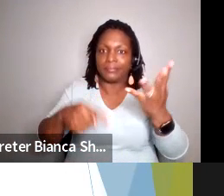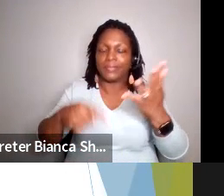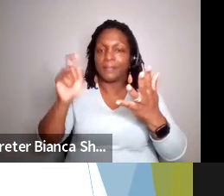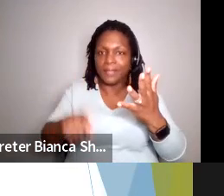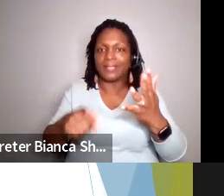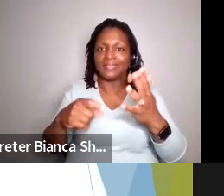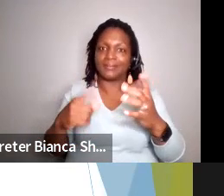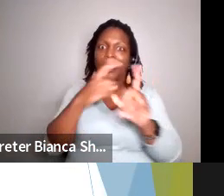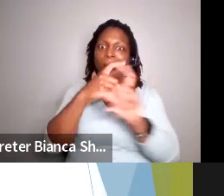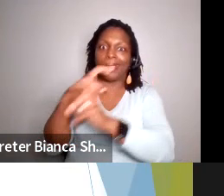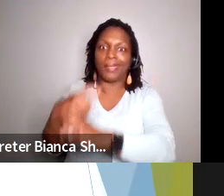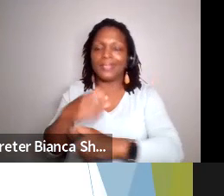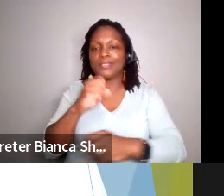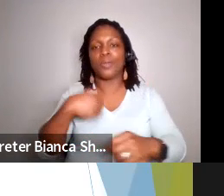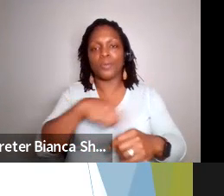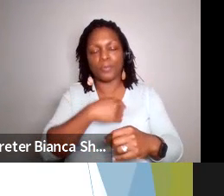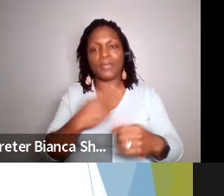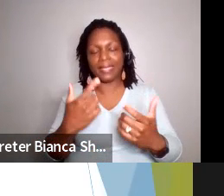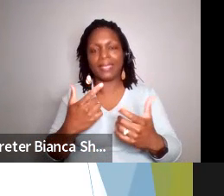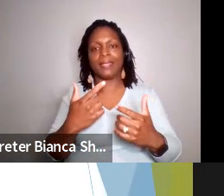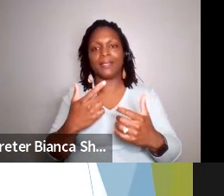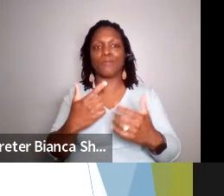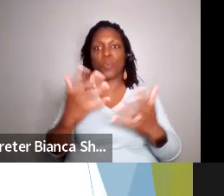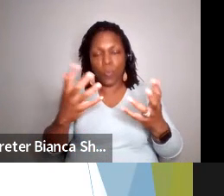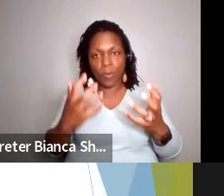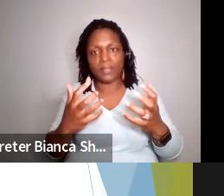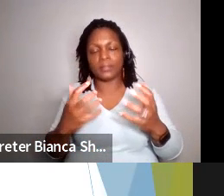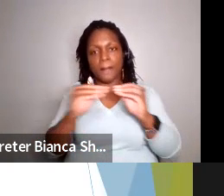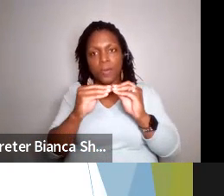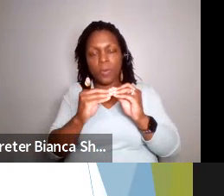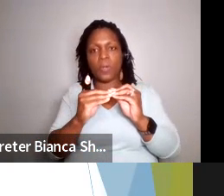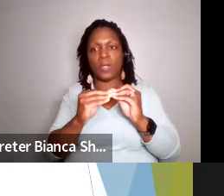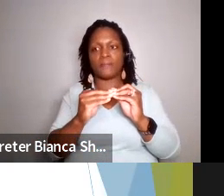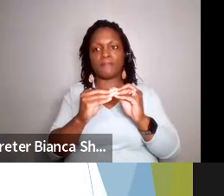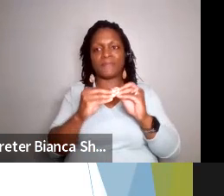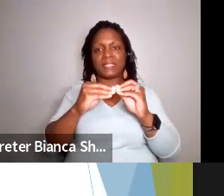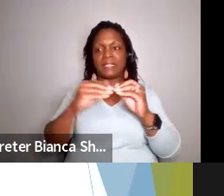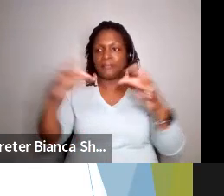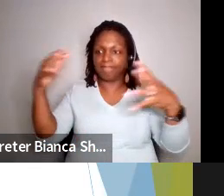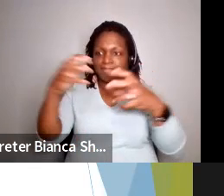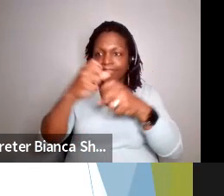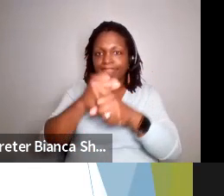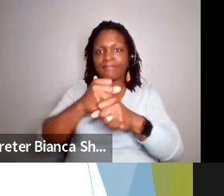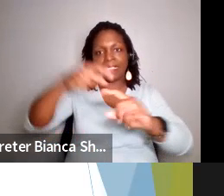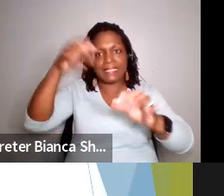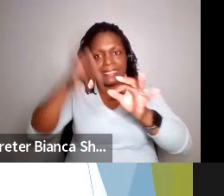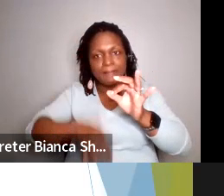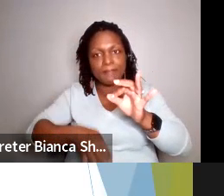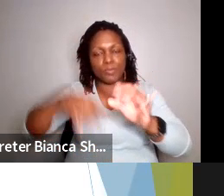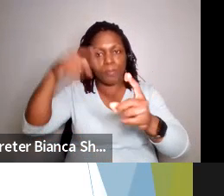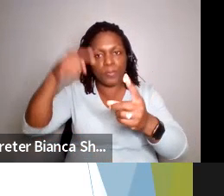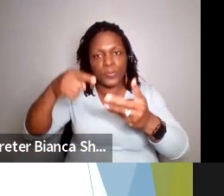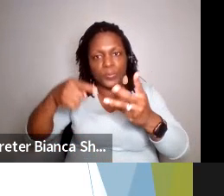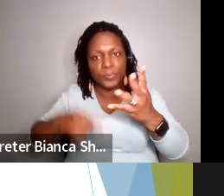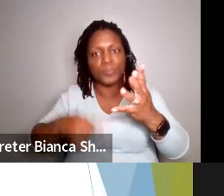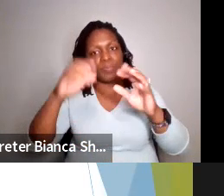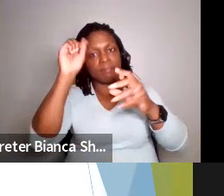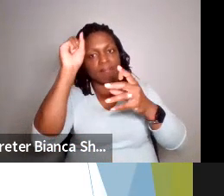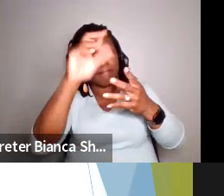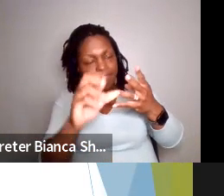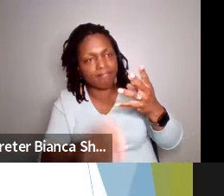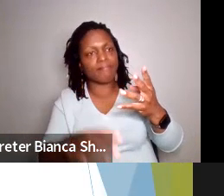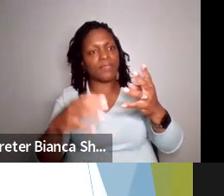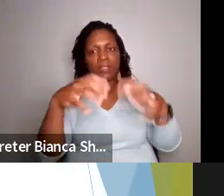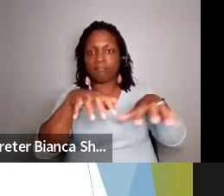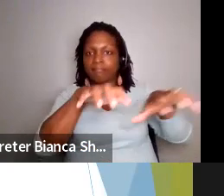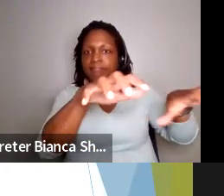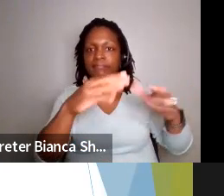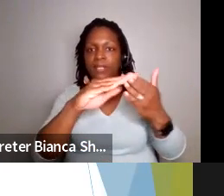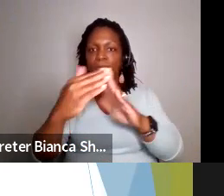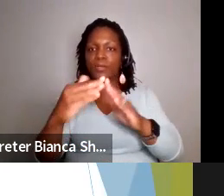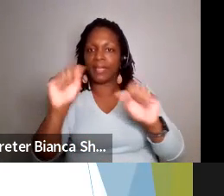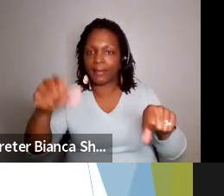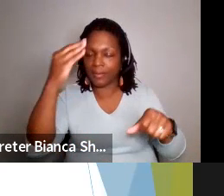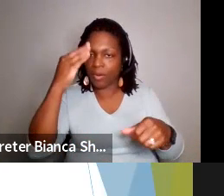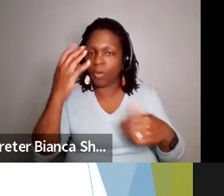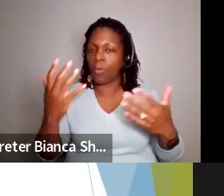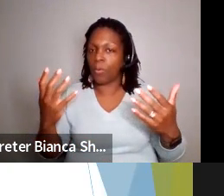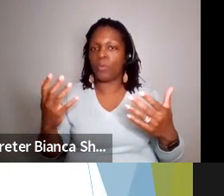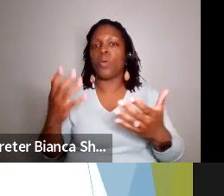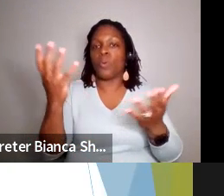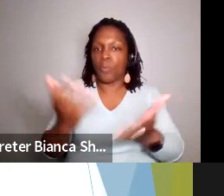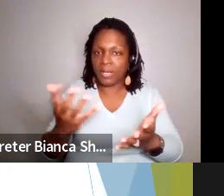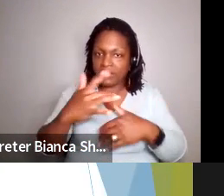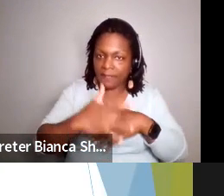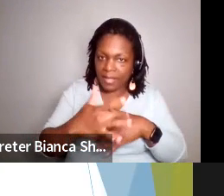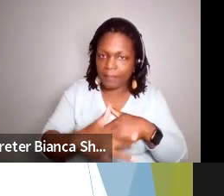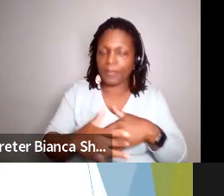committed to trying to make break that down So that folks can understand our system, and we are really committed to trying to make sure people know what's out there and what's available in the system, and where do they go So we